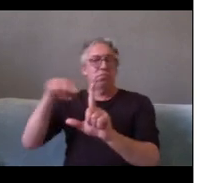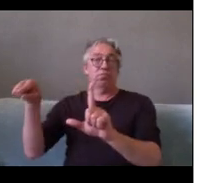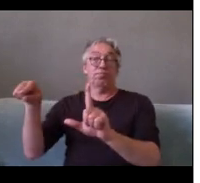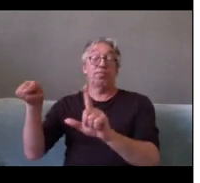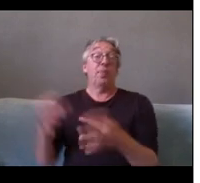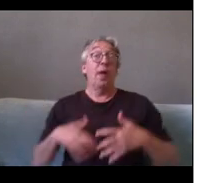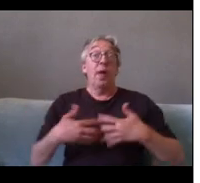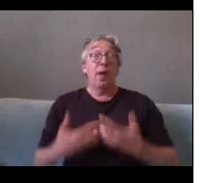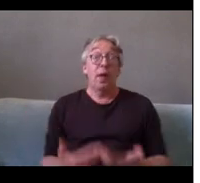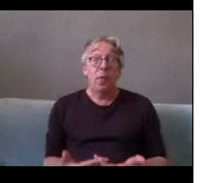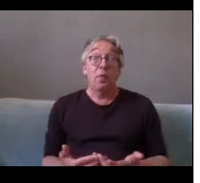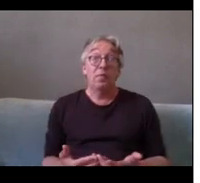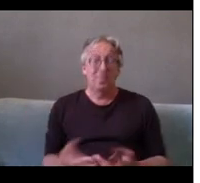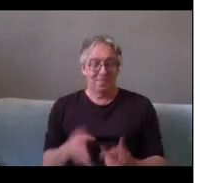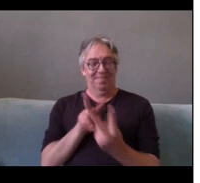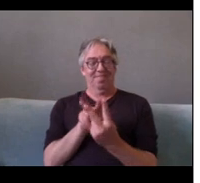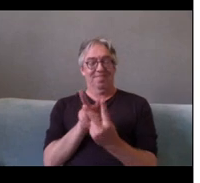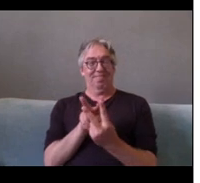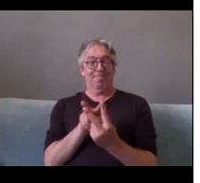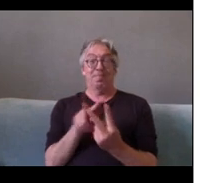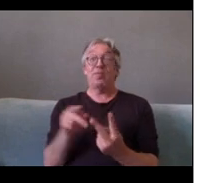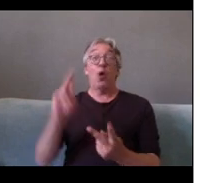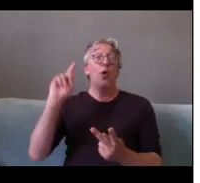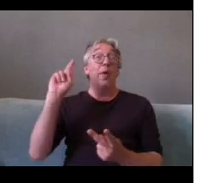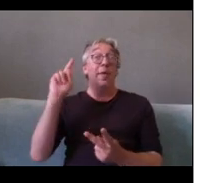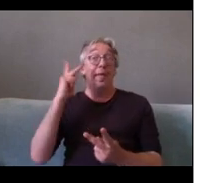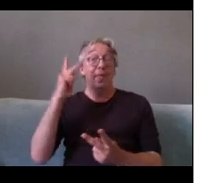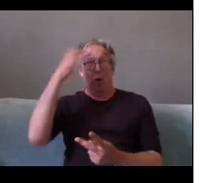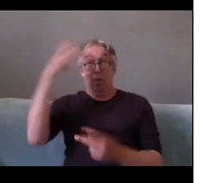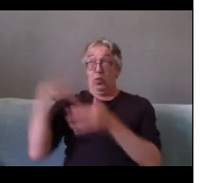in Kenya and Bangladesh to implement disability disaggregated